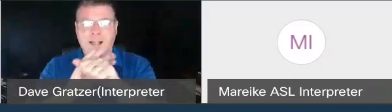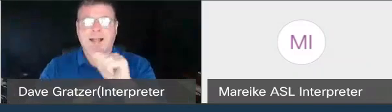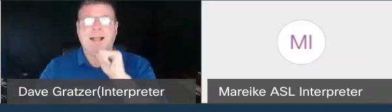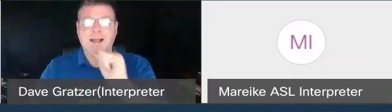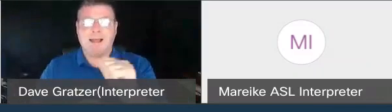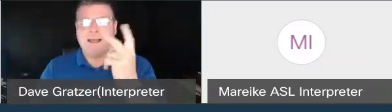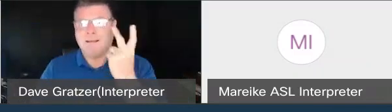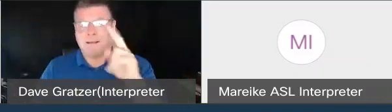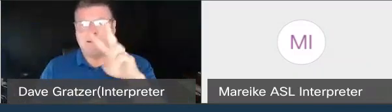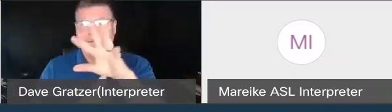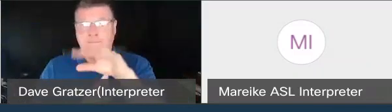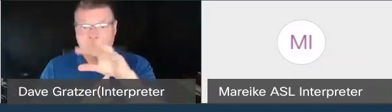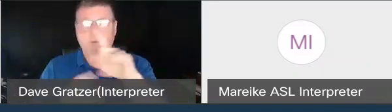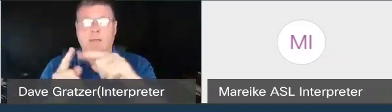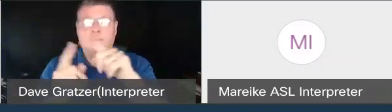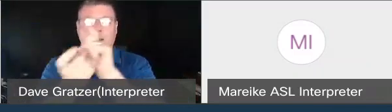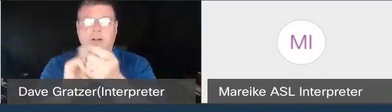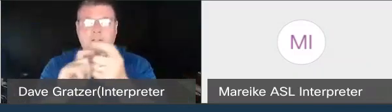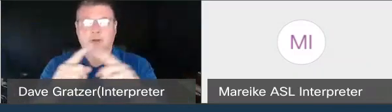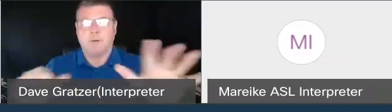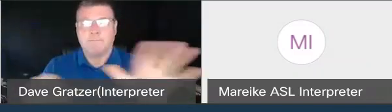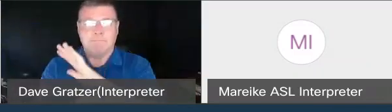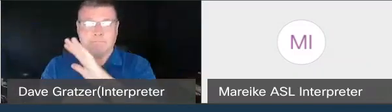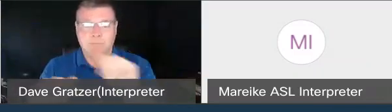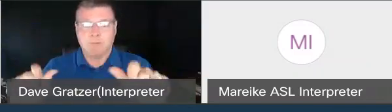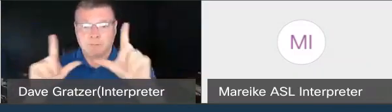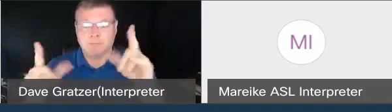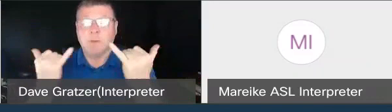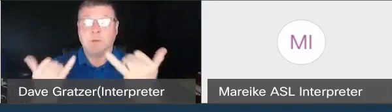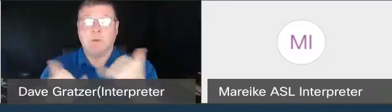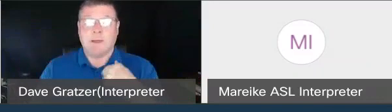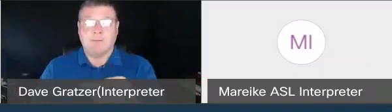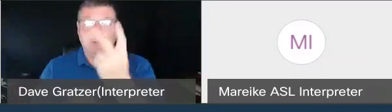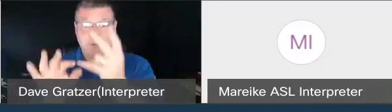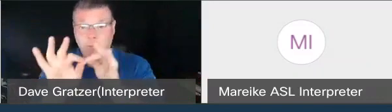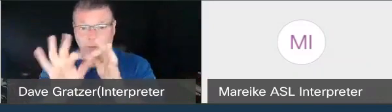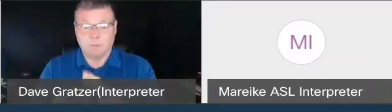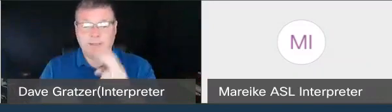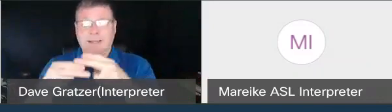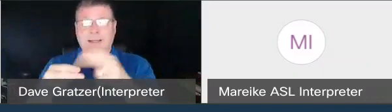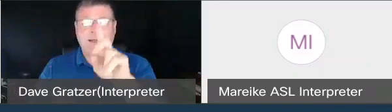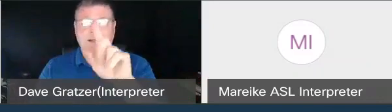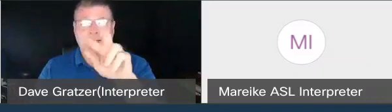and then change the layout view to full screen. Uh, today, we have two interpreters and their names are Dave Gratzer